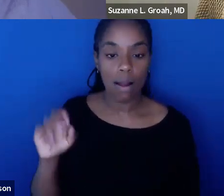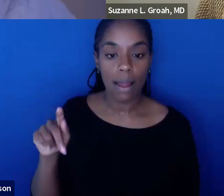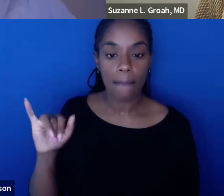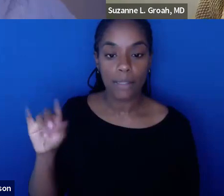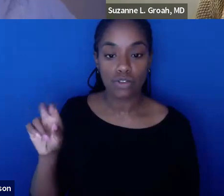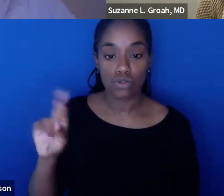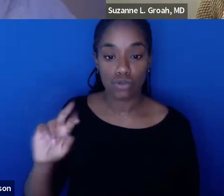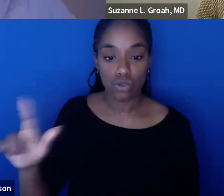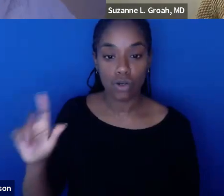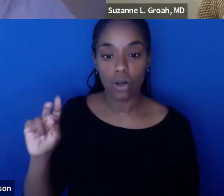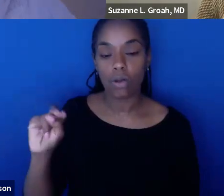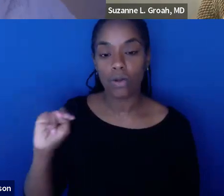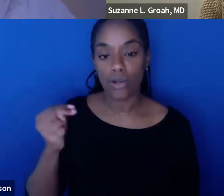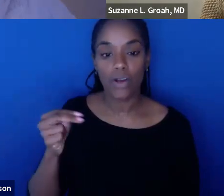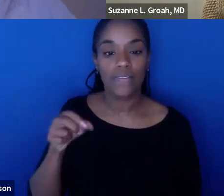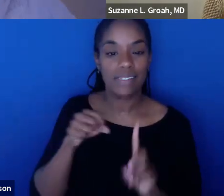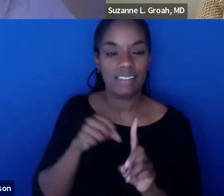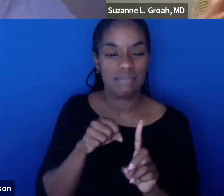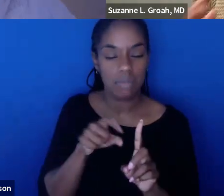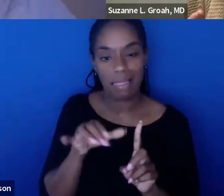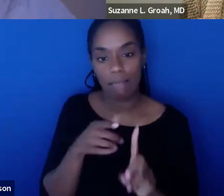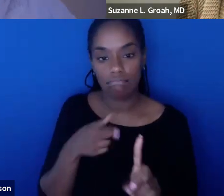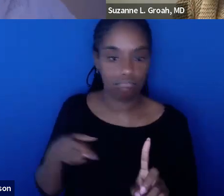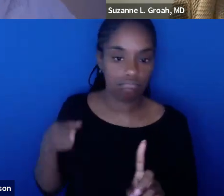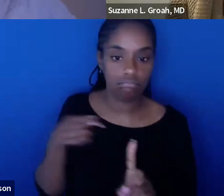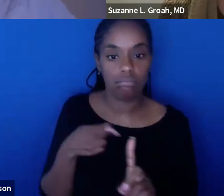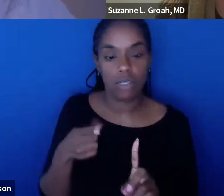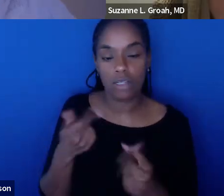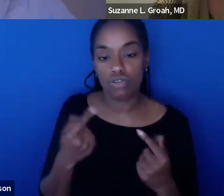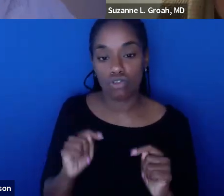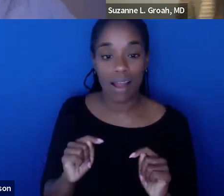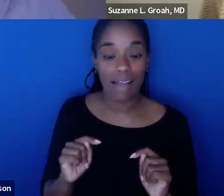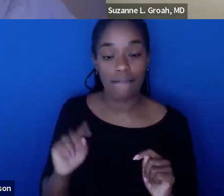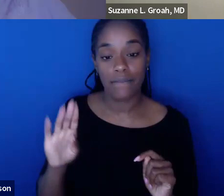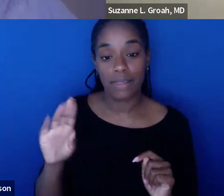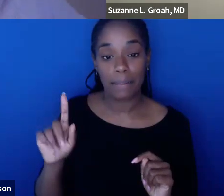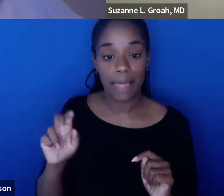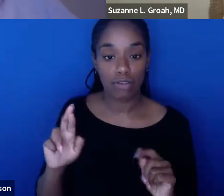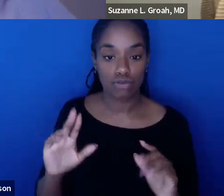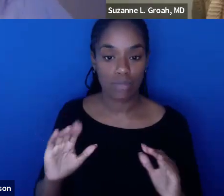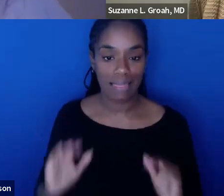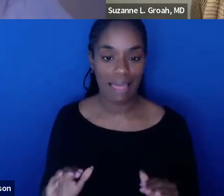That's really geared toward trying to get that bladder to relax. We do it a couple of ways.